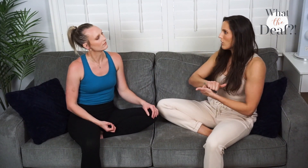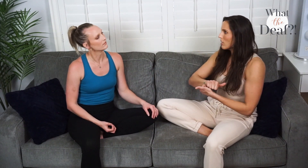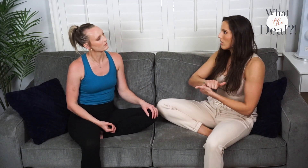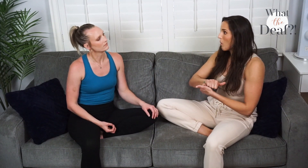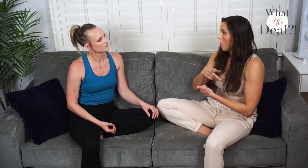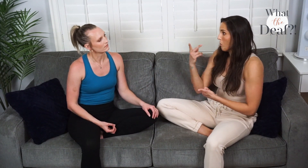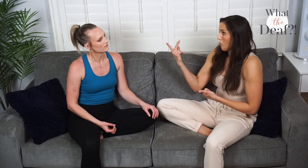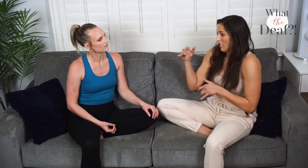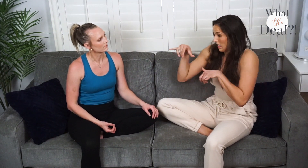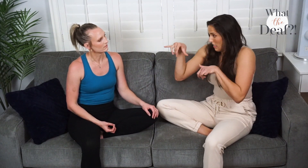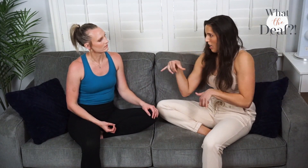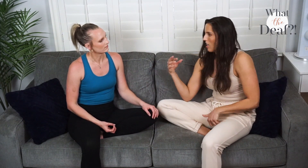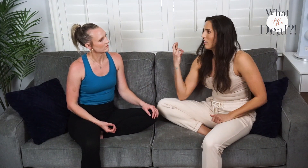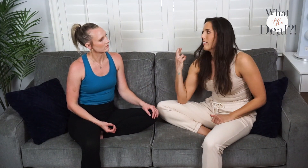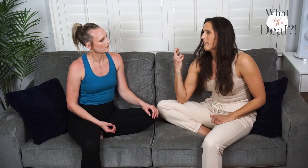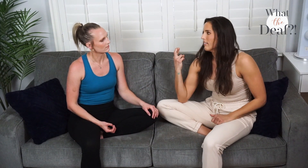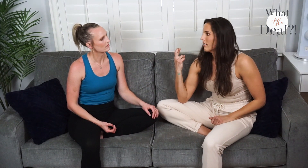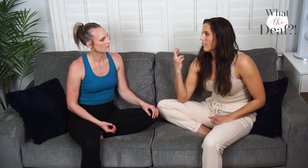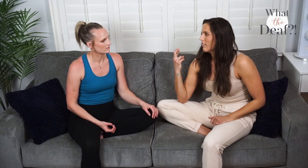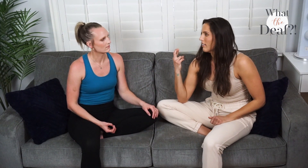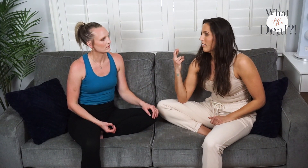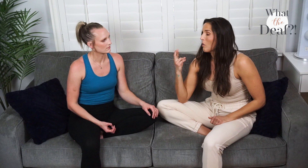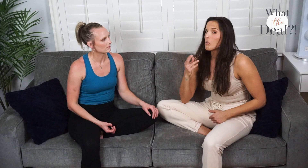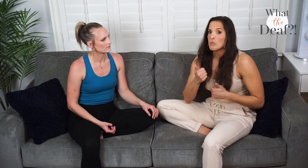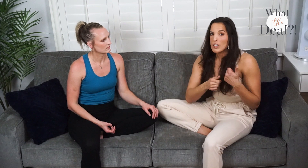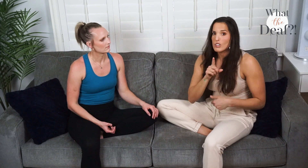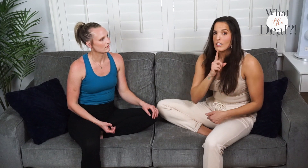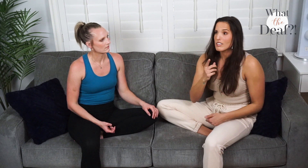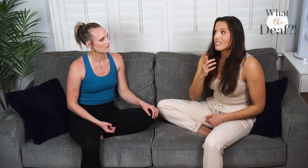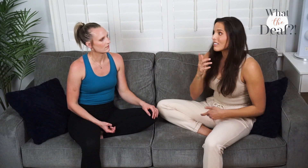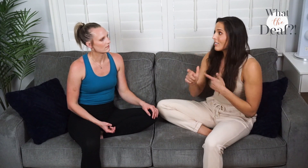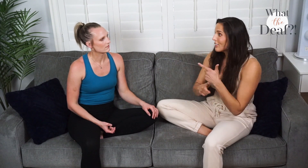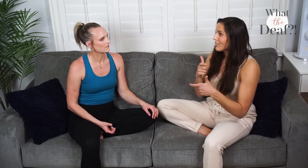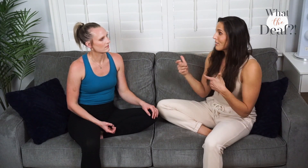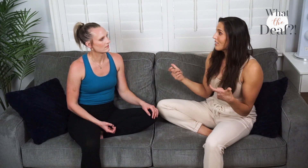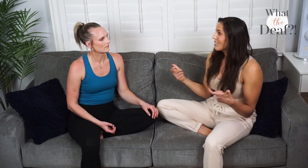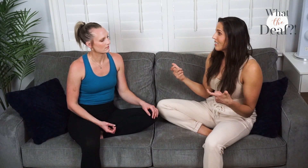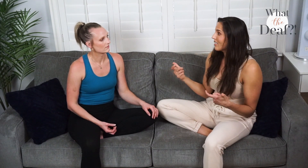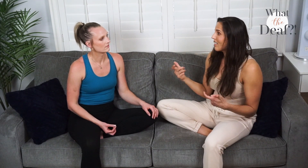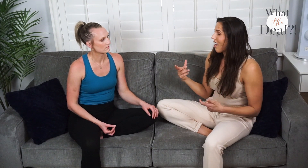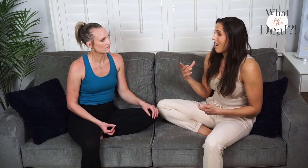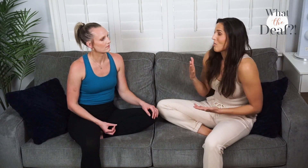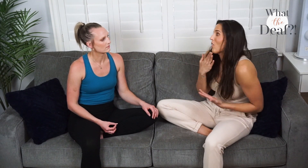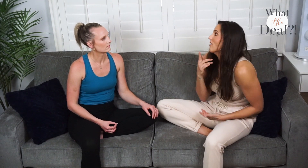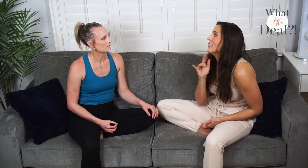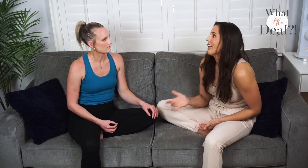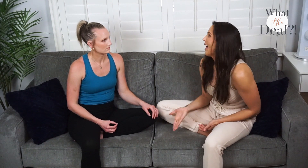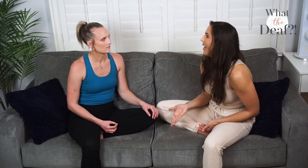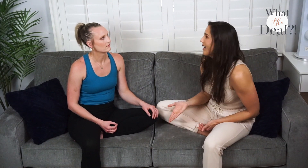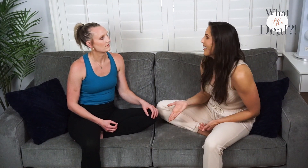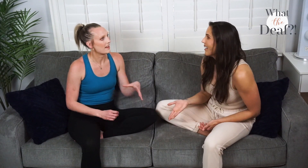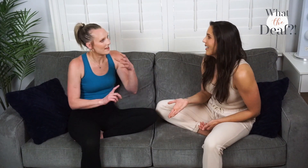We stayed close, which is huge. And I’m so grateful for that.